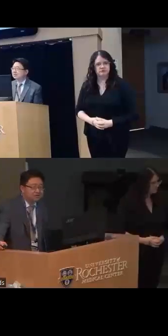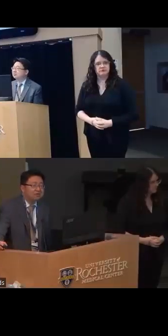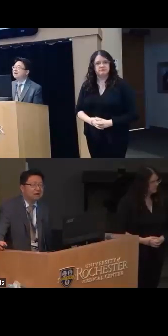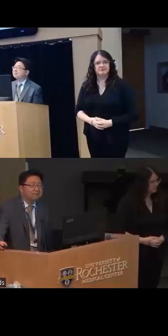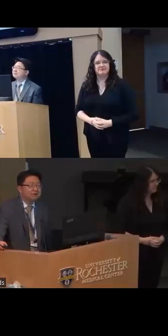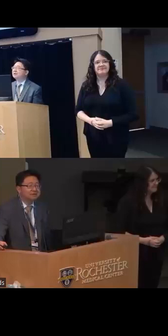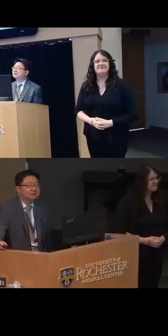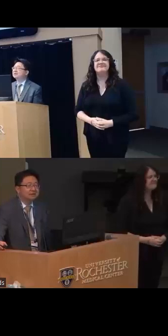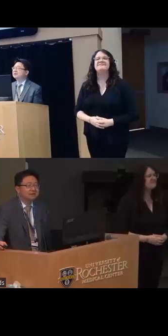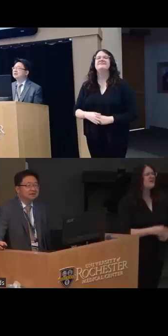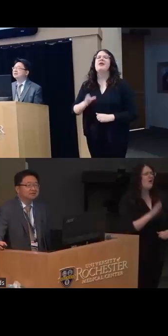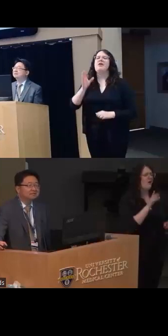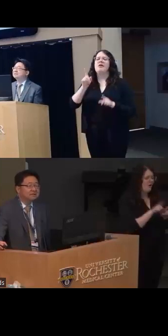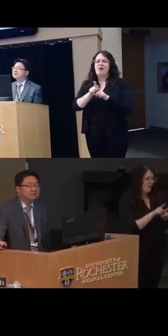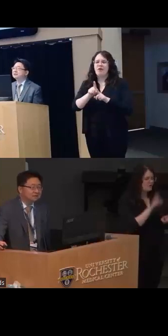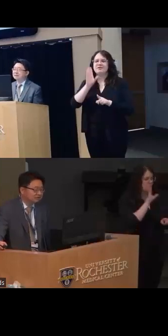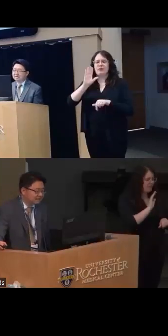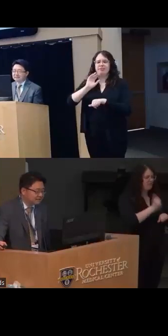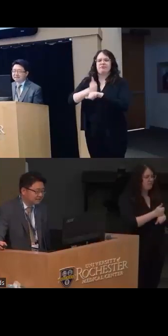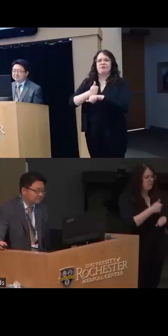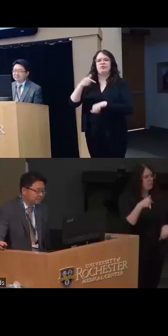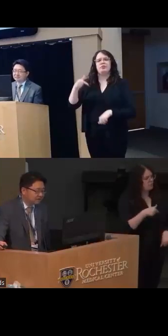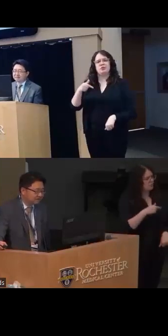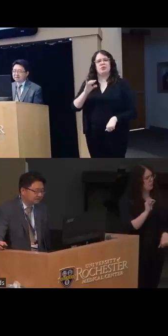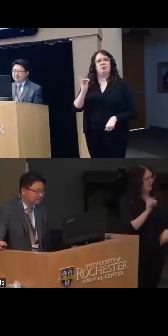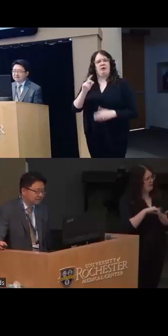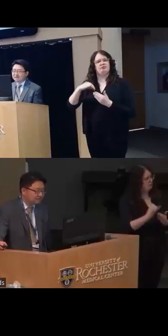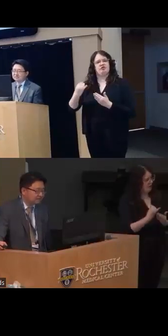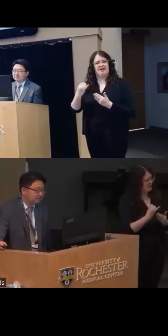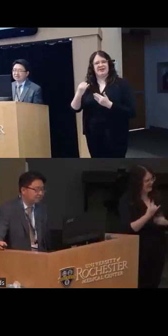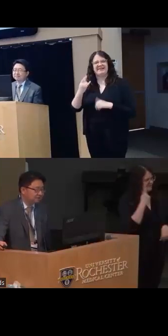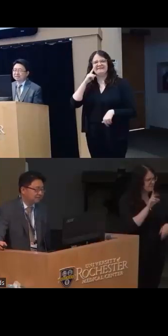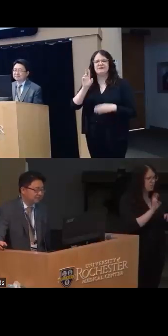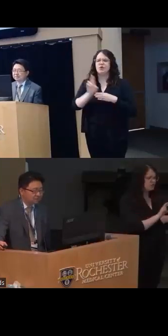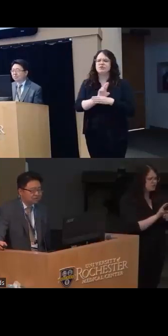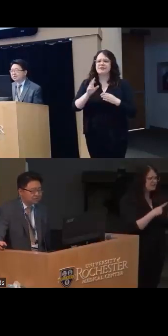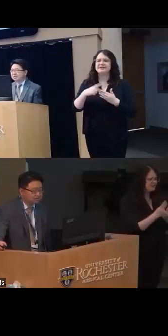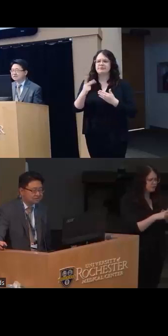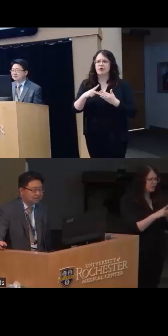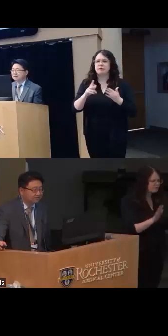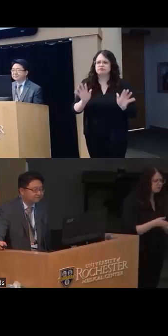Qi project with The Residency program in relation to optim and more details to come